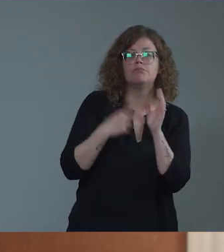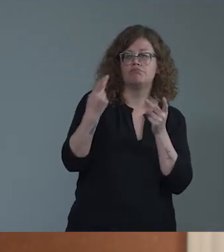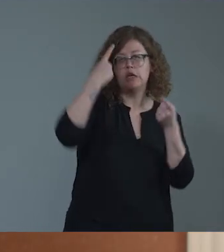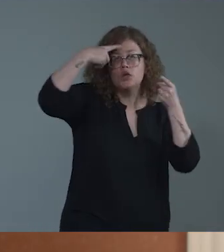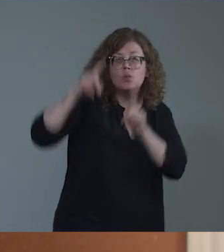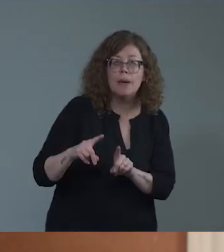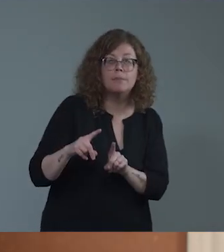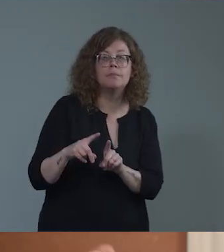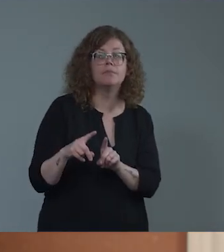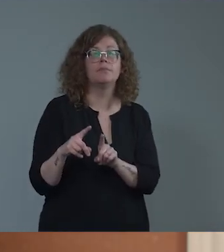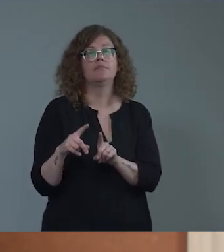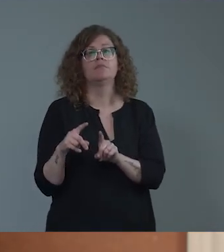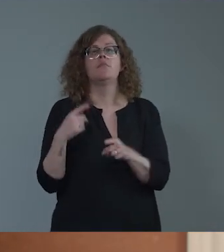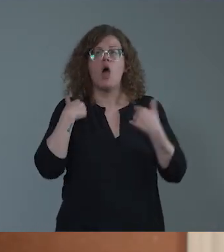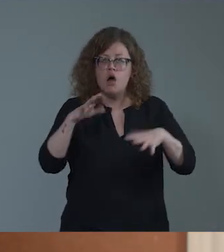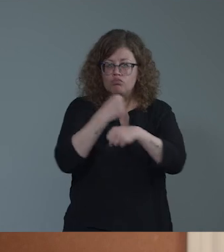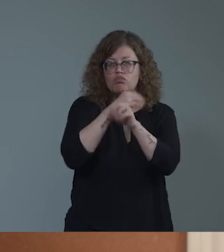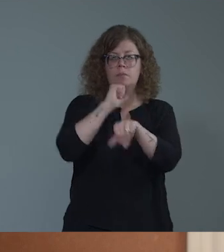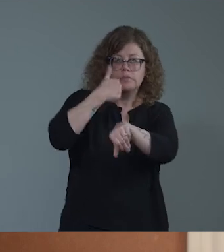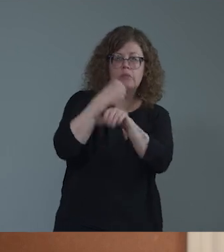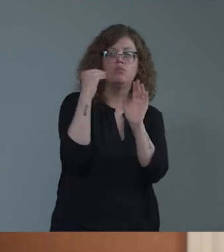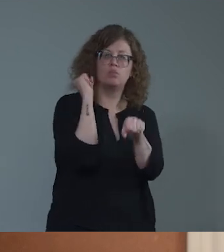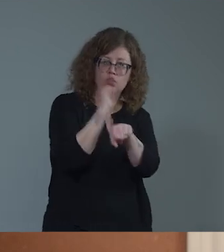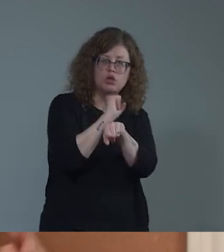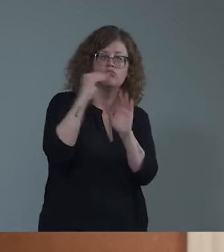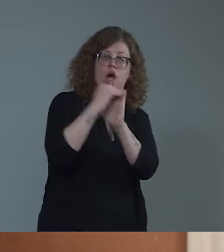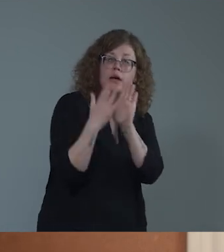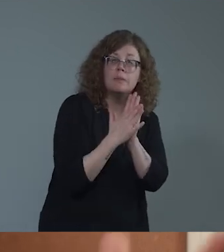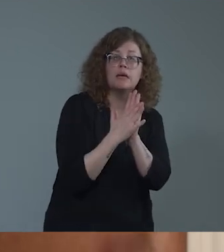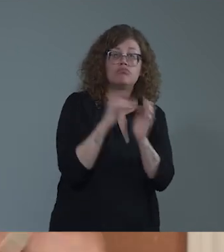to spring, then it's going to change the timelines of your project. You don't want to have to revise